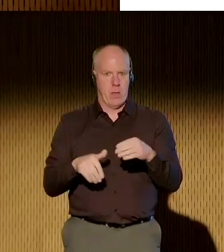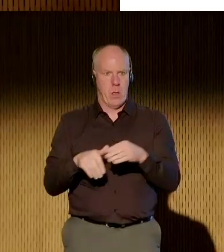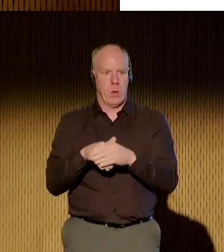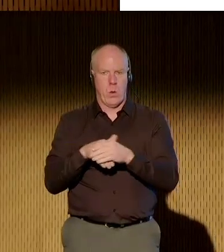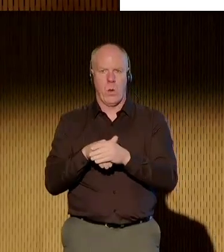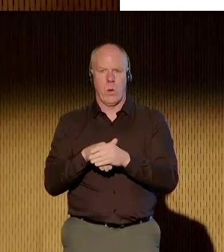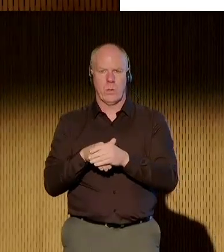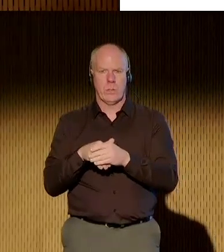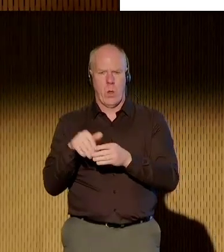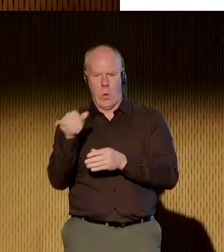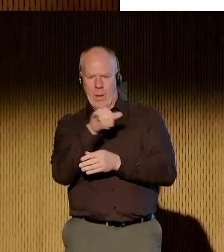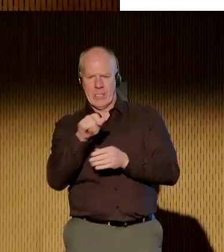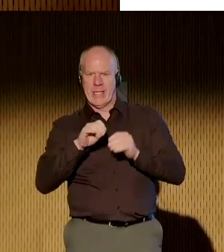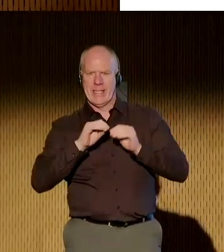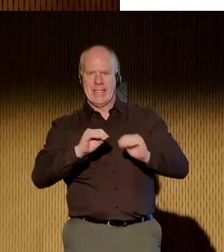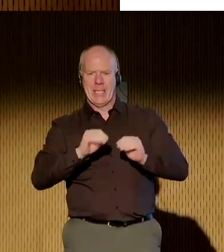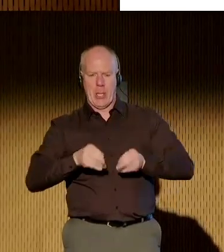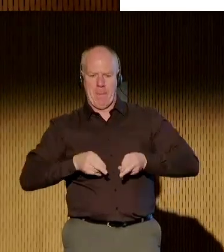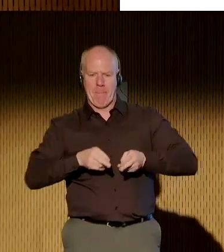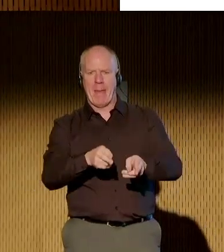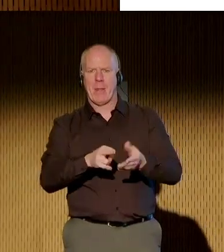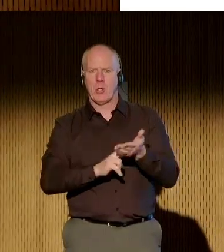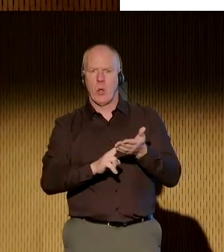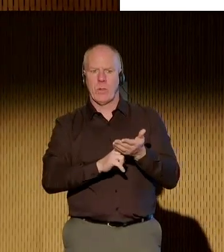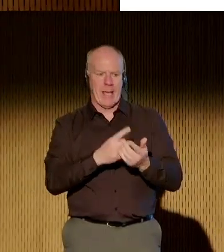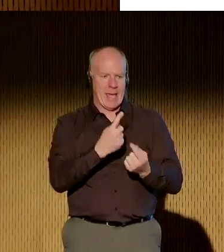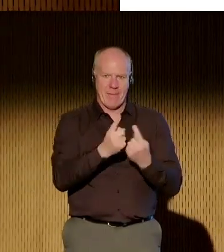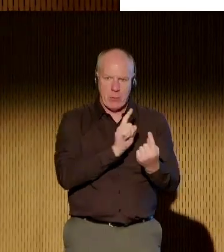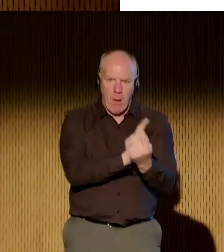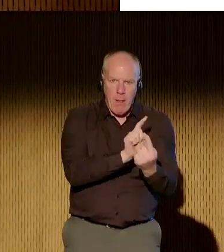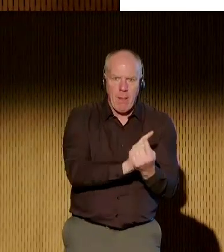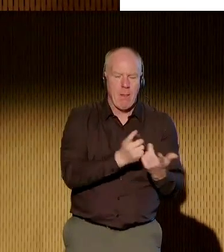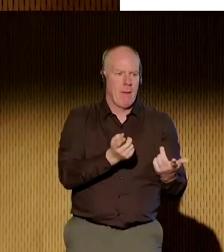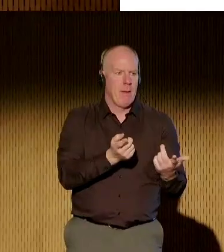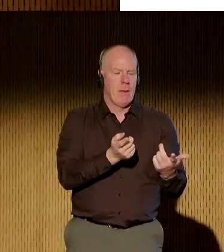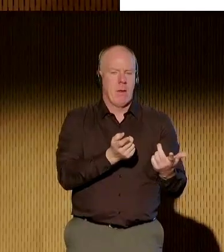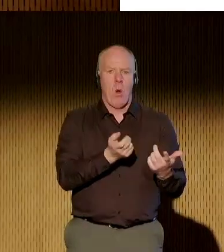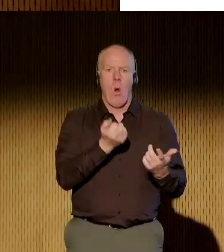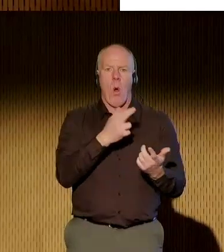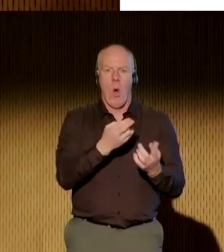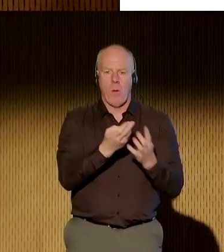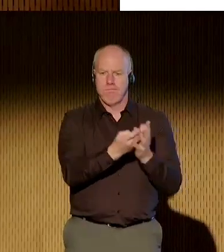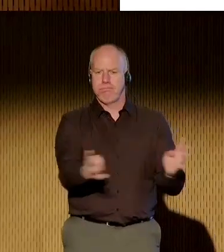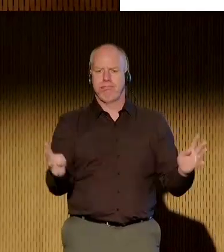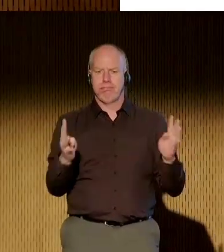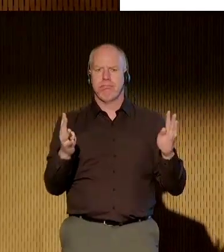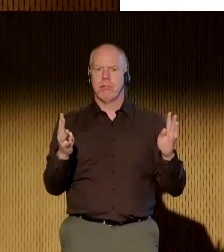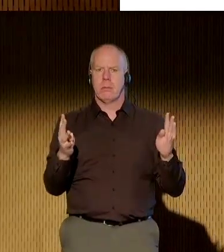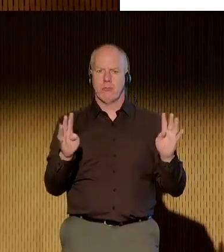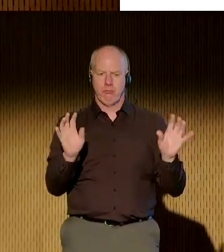method to use, whether it's individual work with a one-on-one guidance, or the real strength lies in